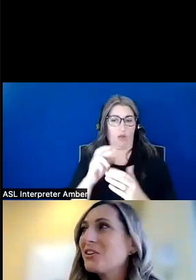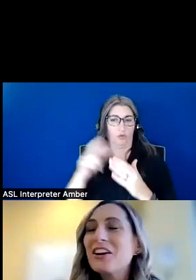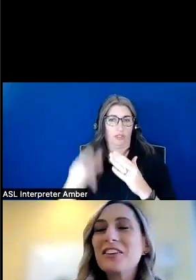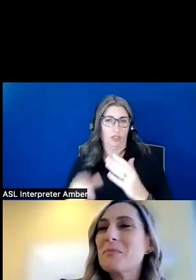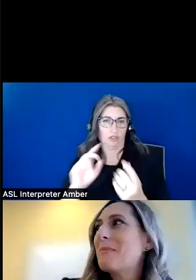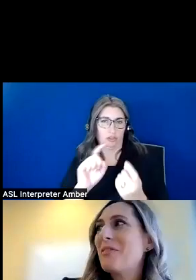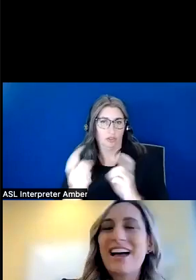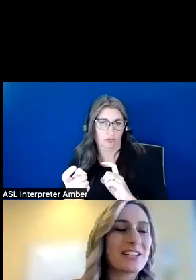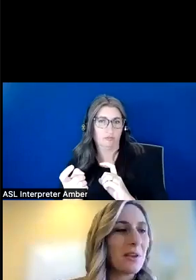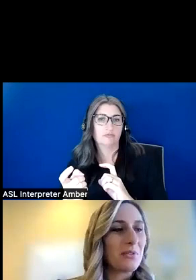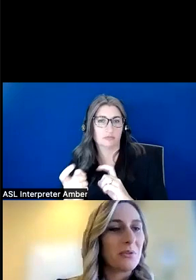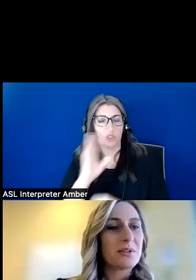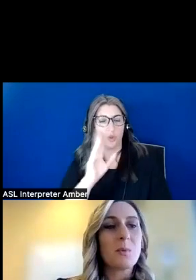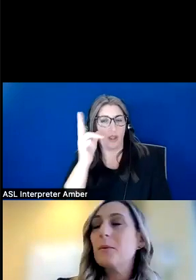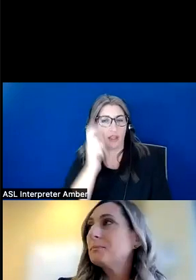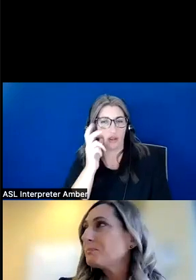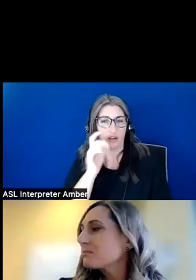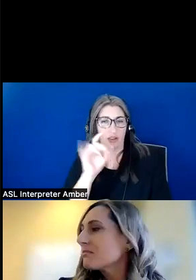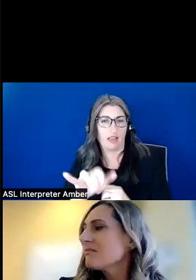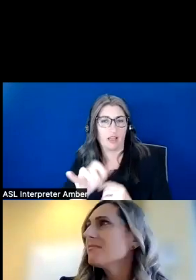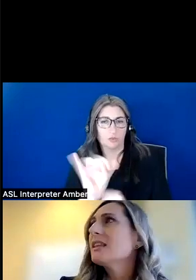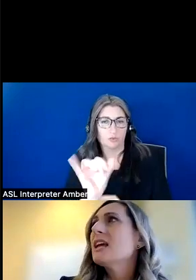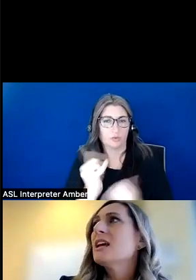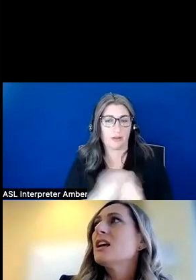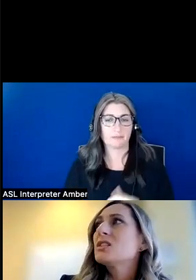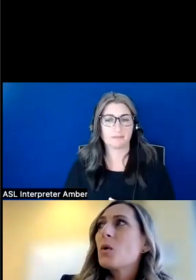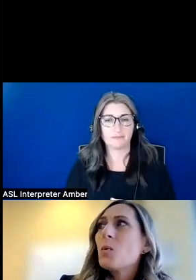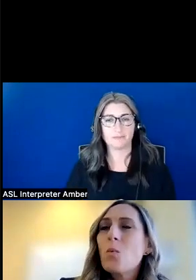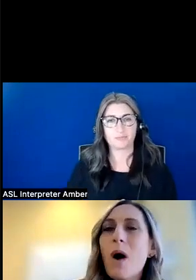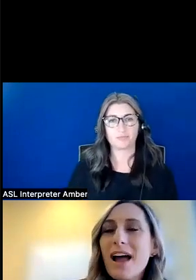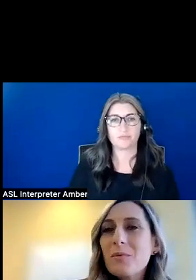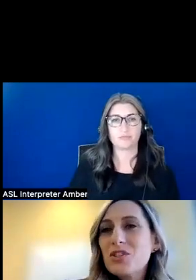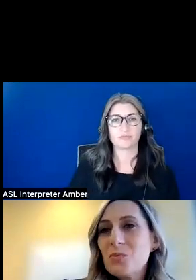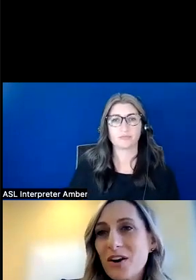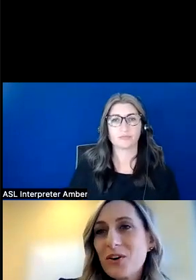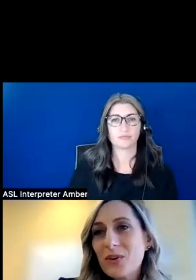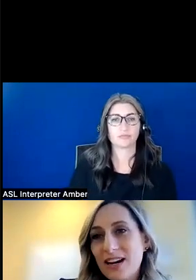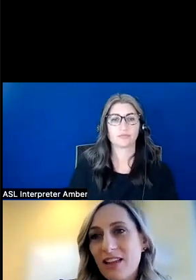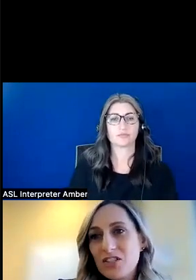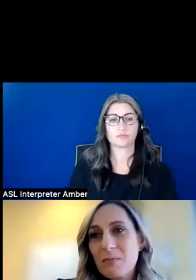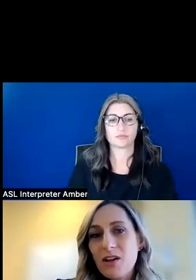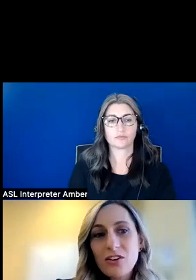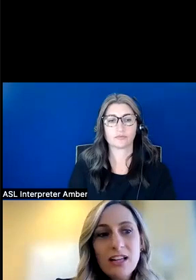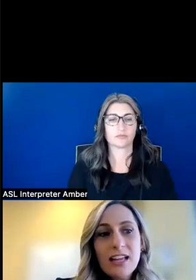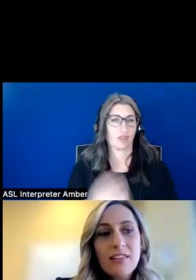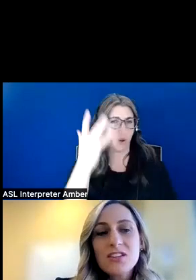So, you'll hear a little bit about that as we go through it as well. Why would you want to create a logic model?